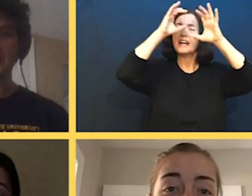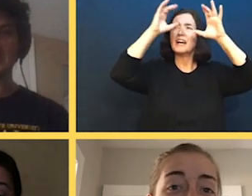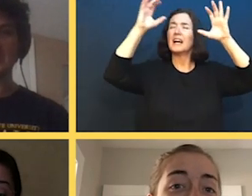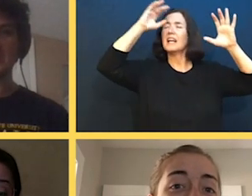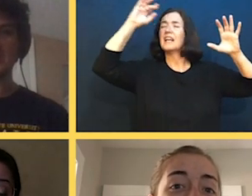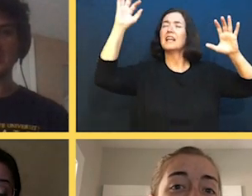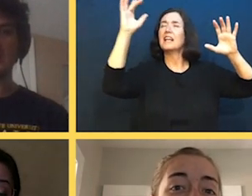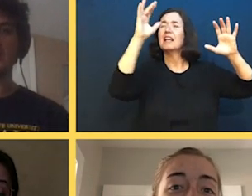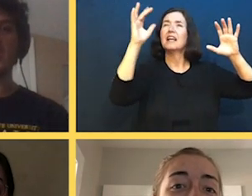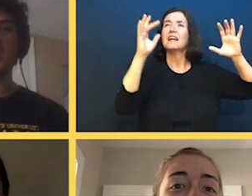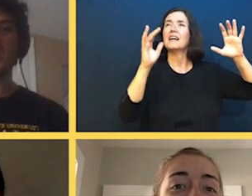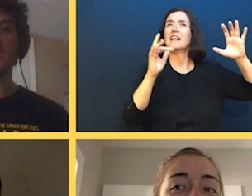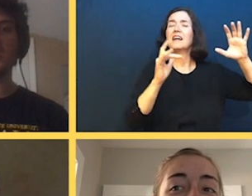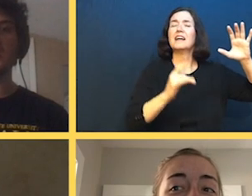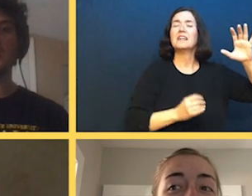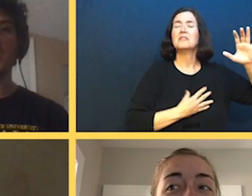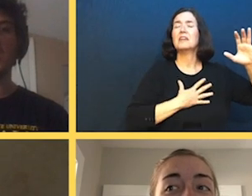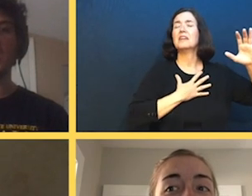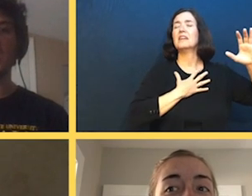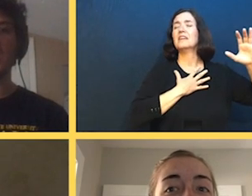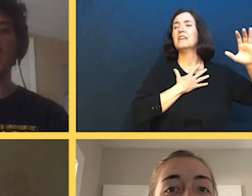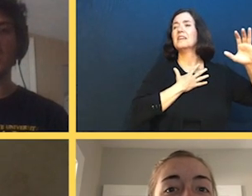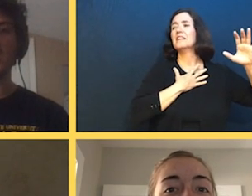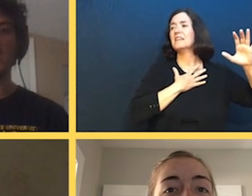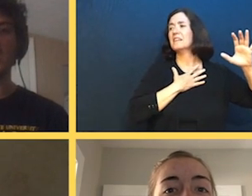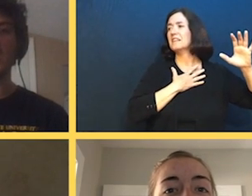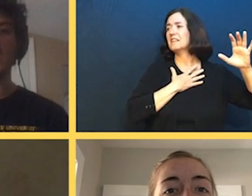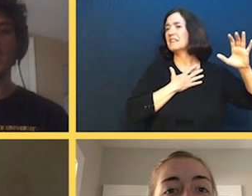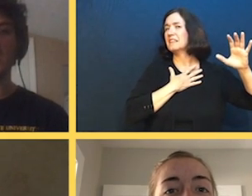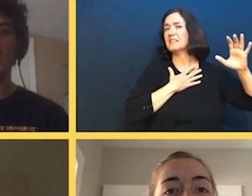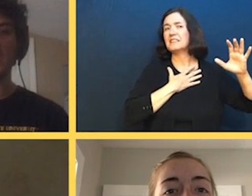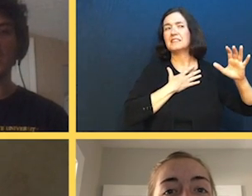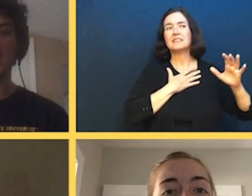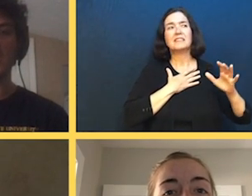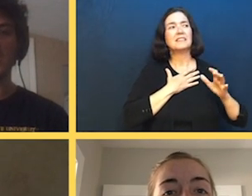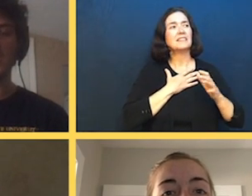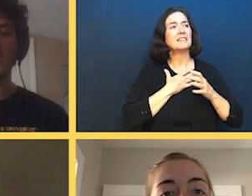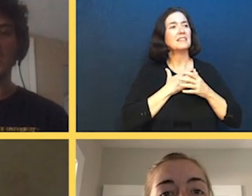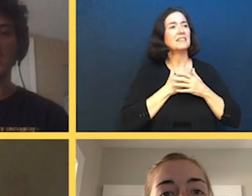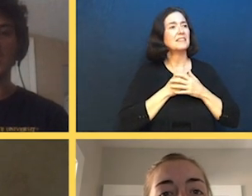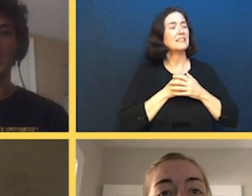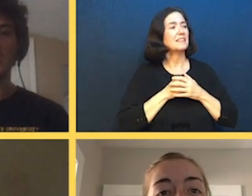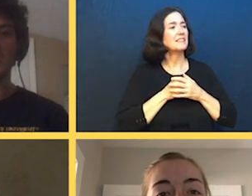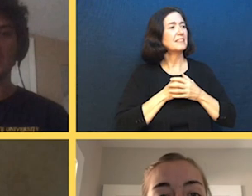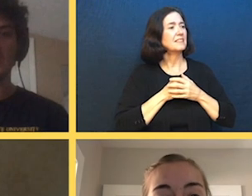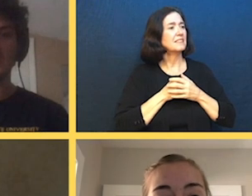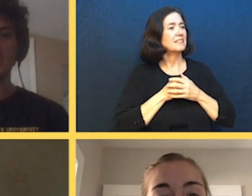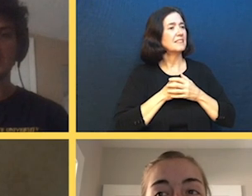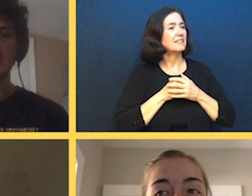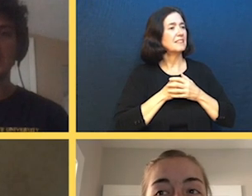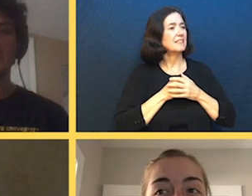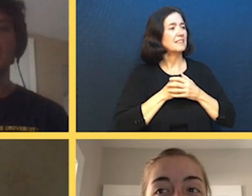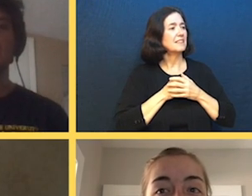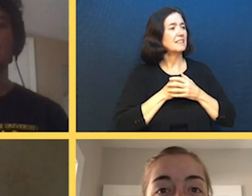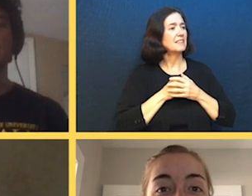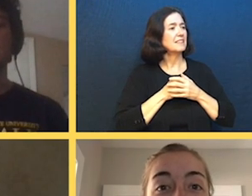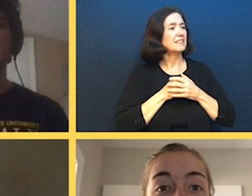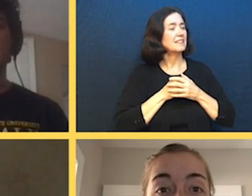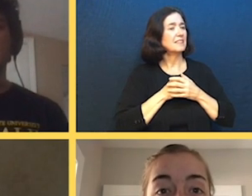See the light